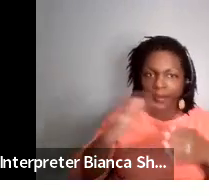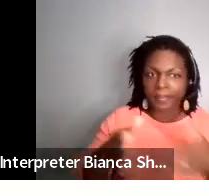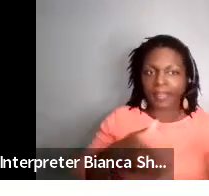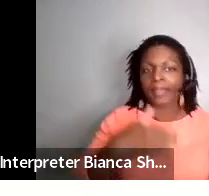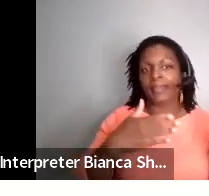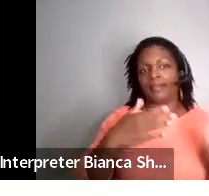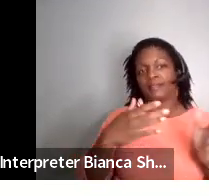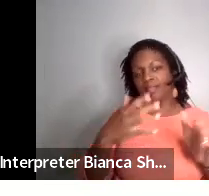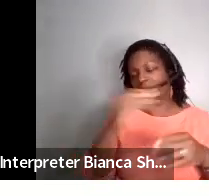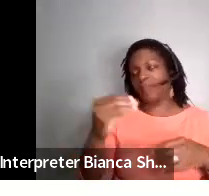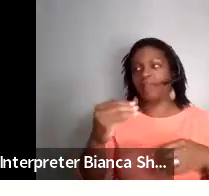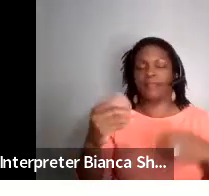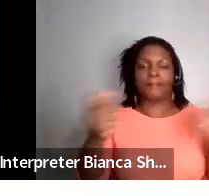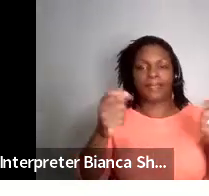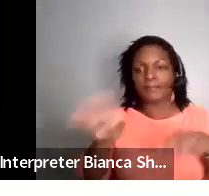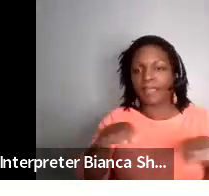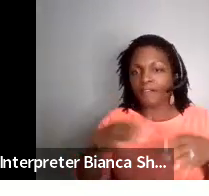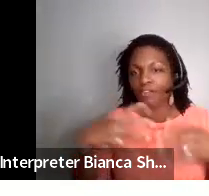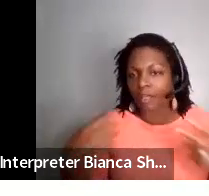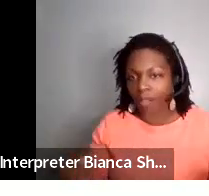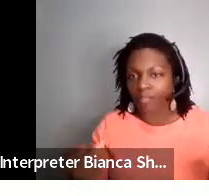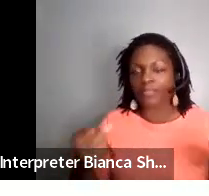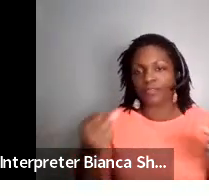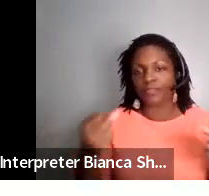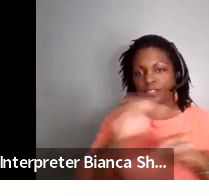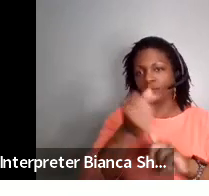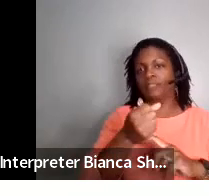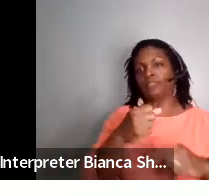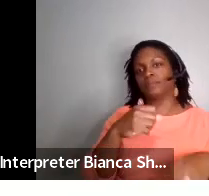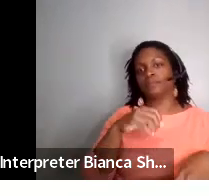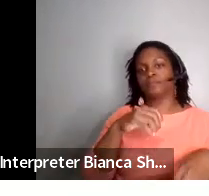chronic medical condition. The behavioral health condition is an intellectual one.